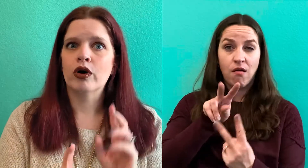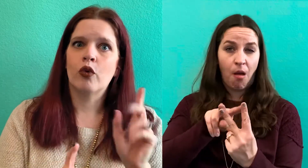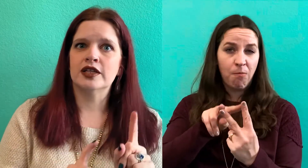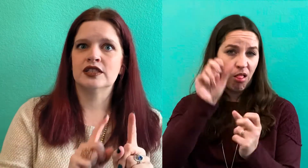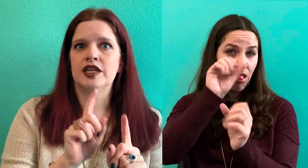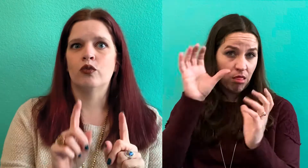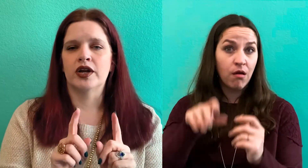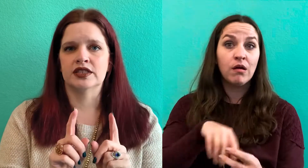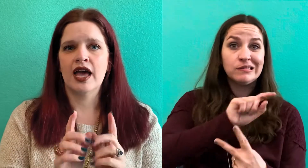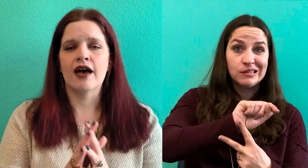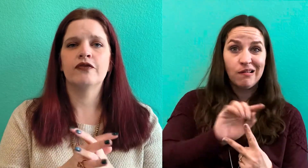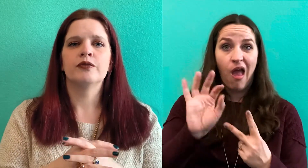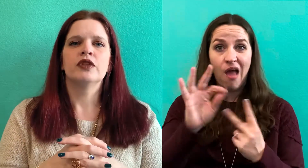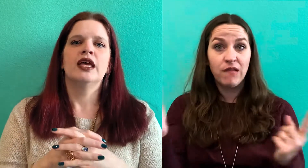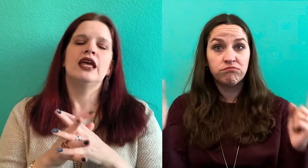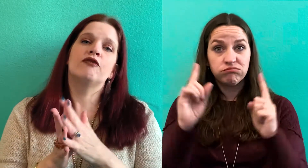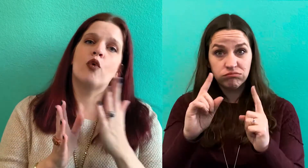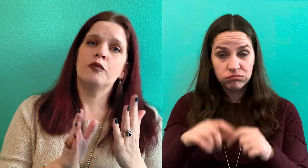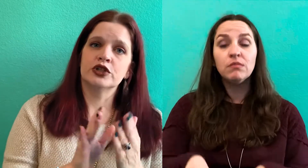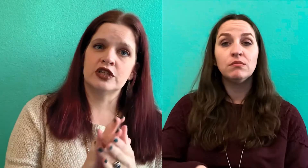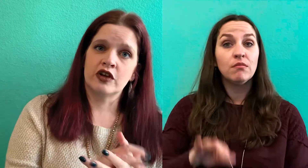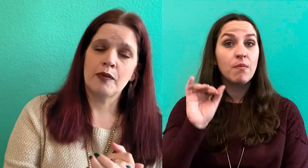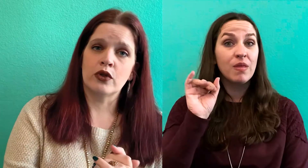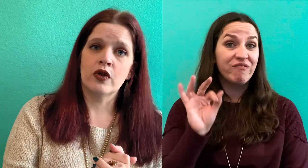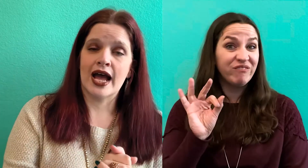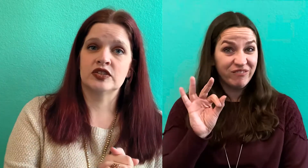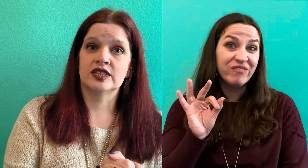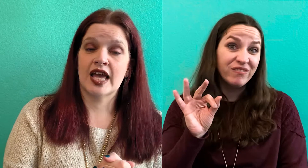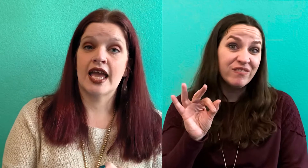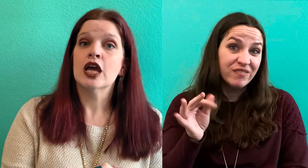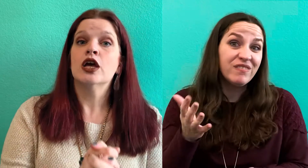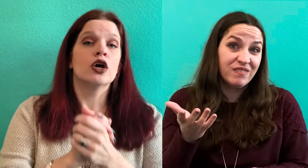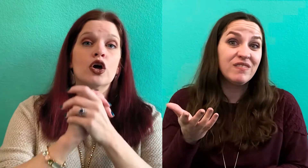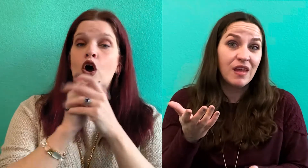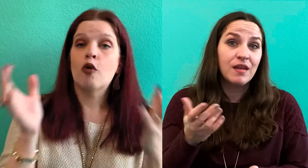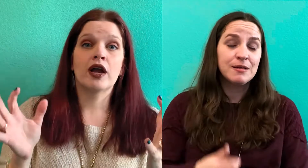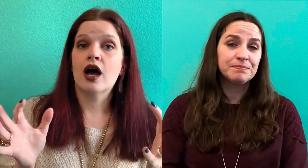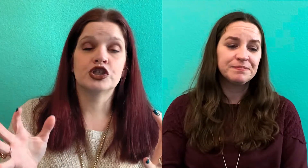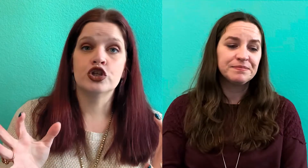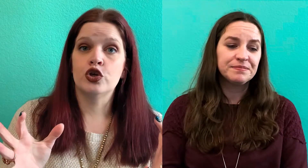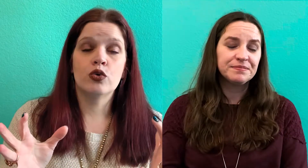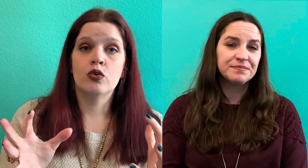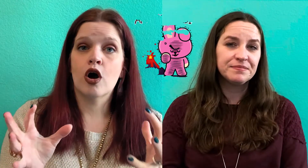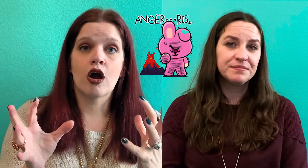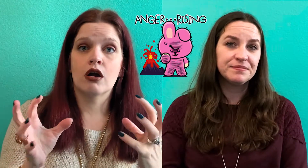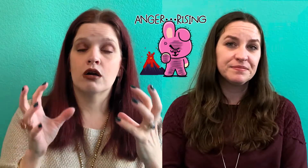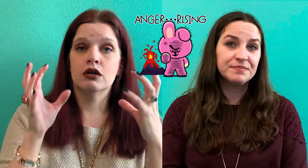where one is a T and one is an F, if one person in the couple has to say, "oh my gosh, you are